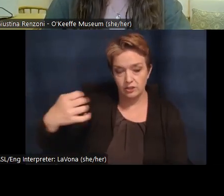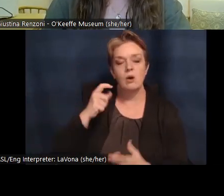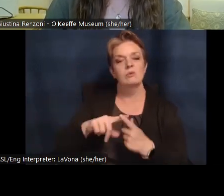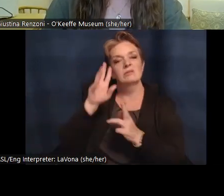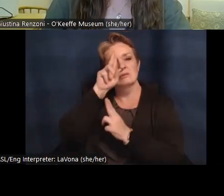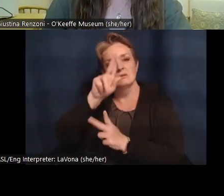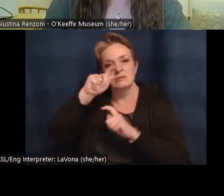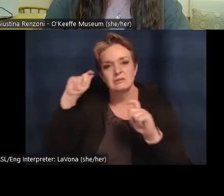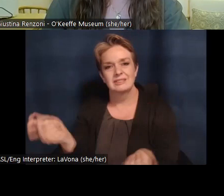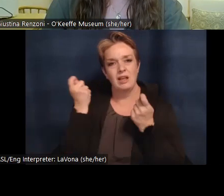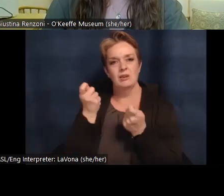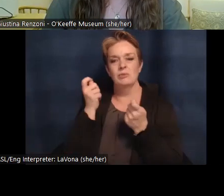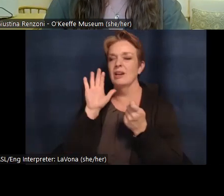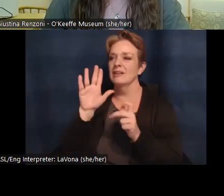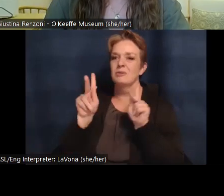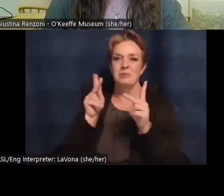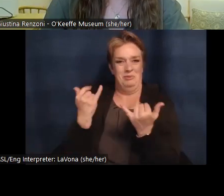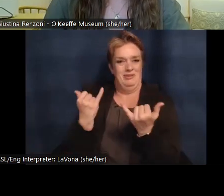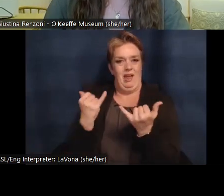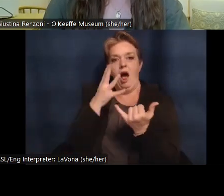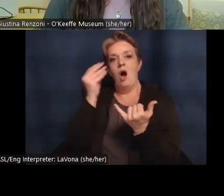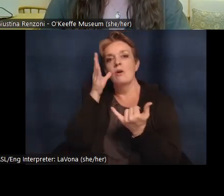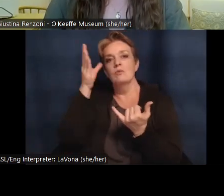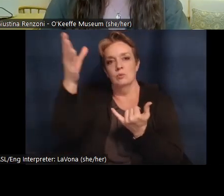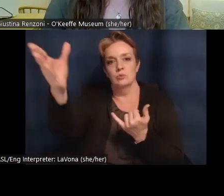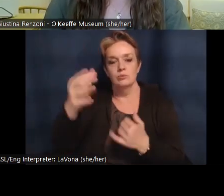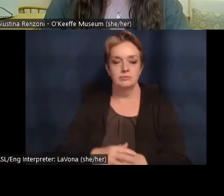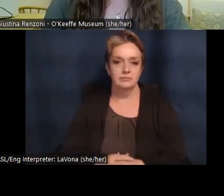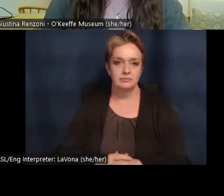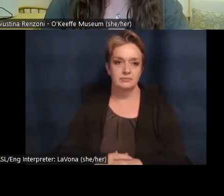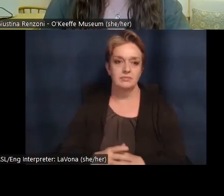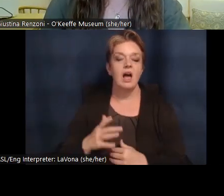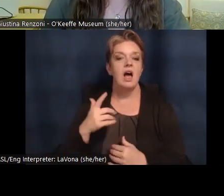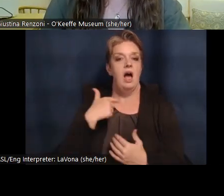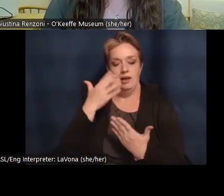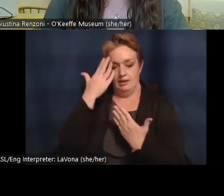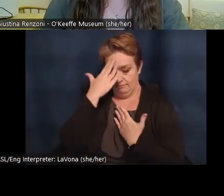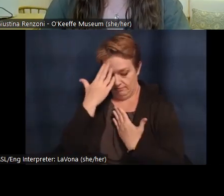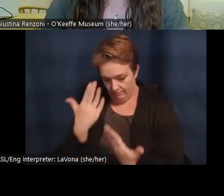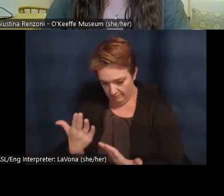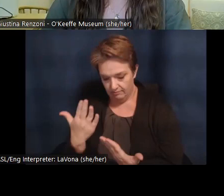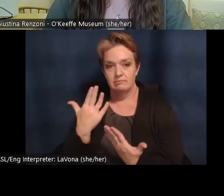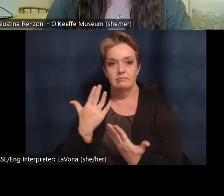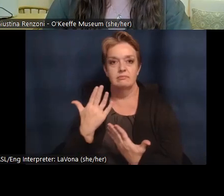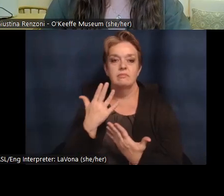people today and into future generations. I offer this with humility and gratitude and acknowledgement of the need